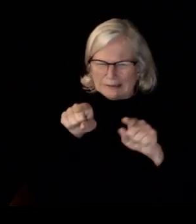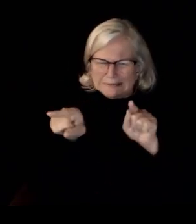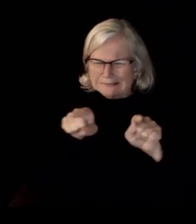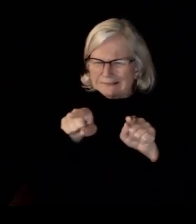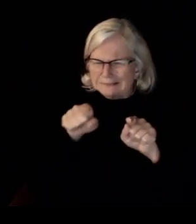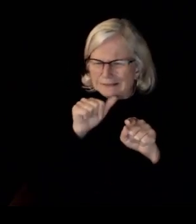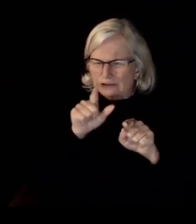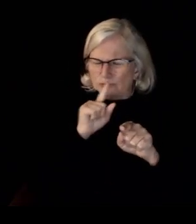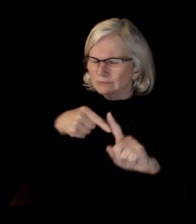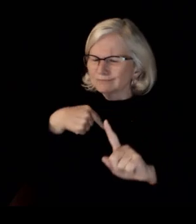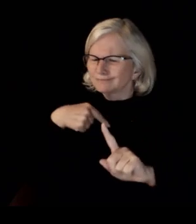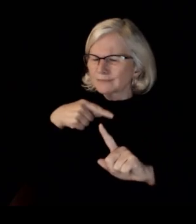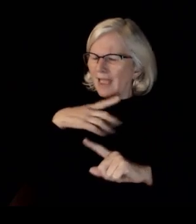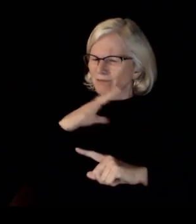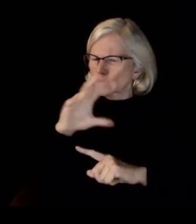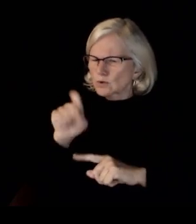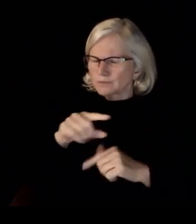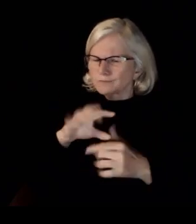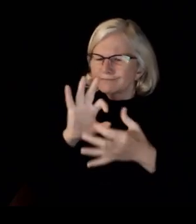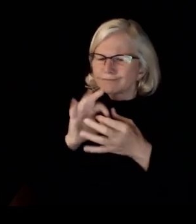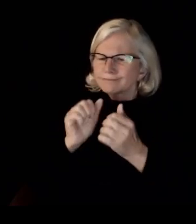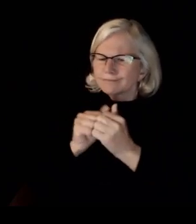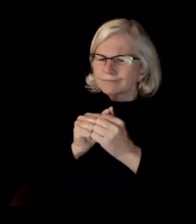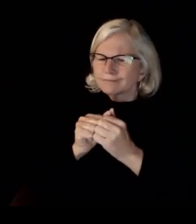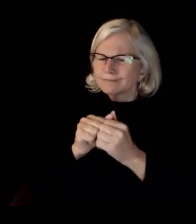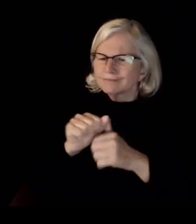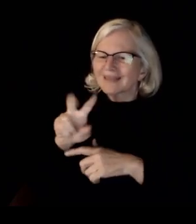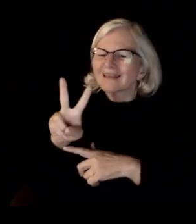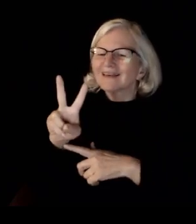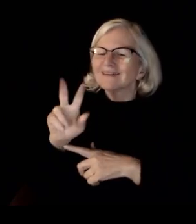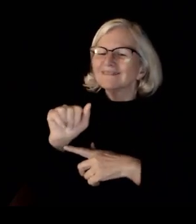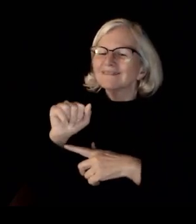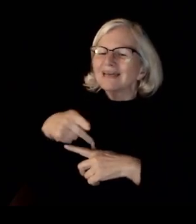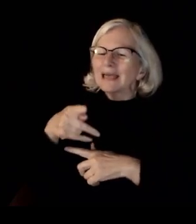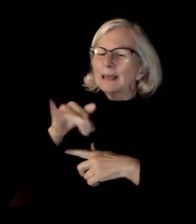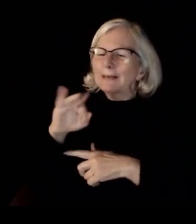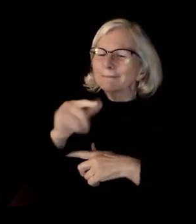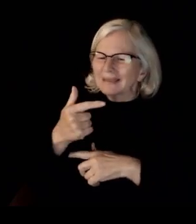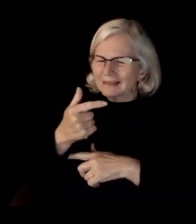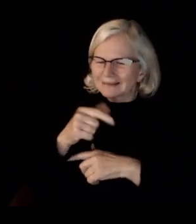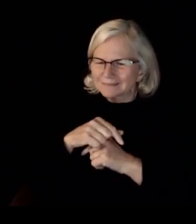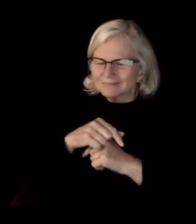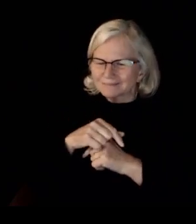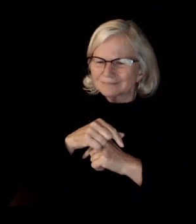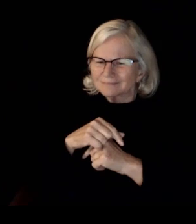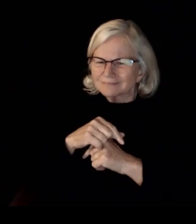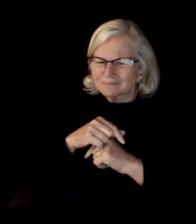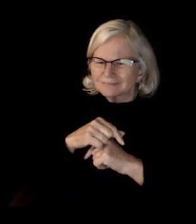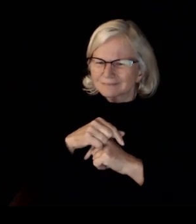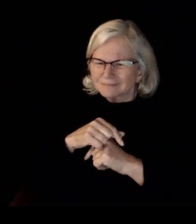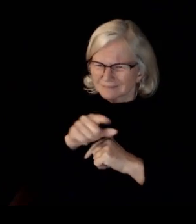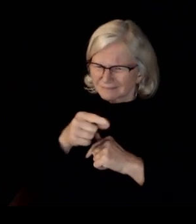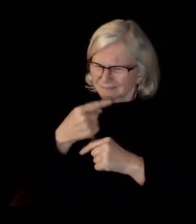about vaping, how much of a problem do you think this might be? Might there be a significant